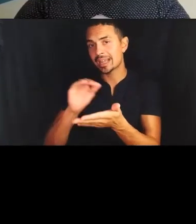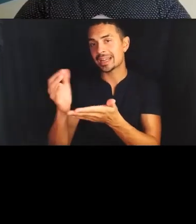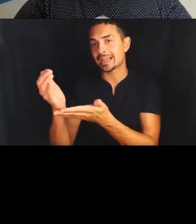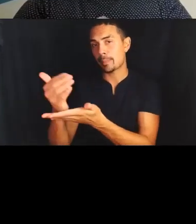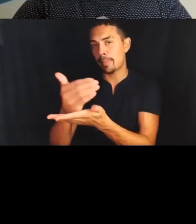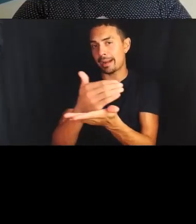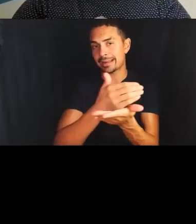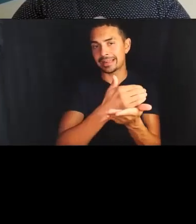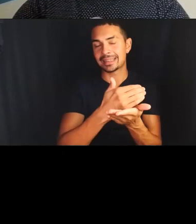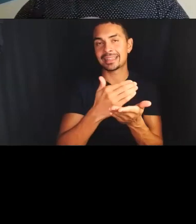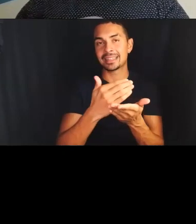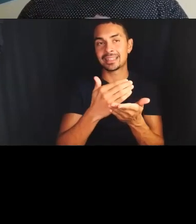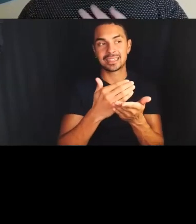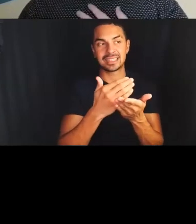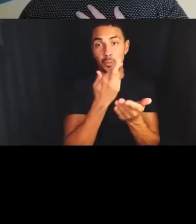existing resources.